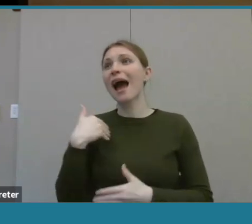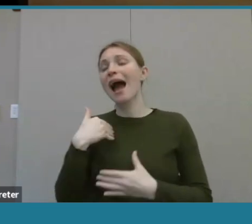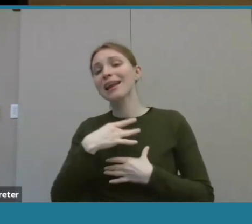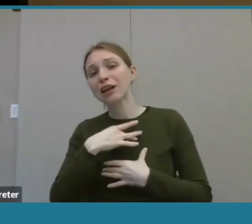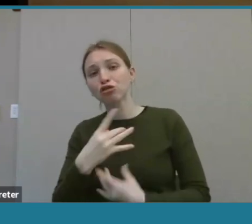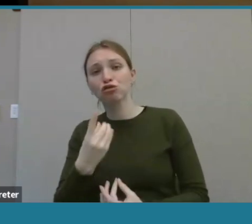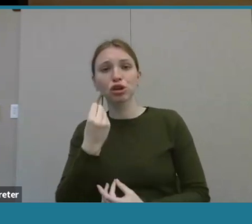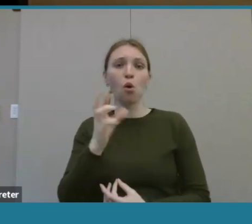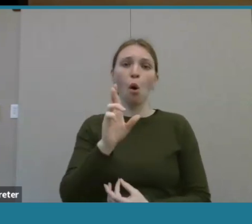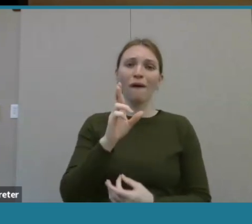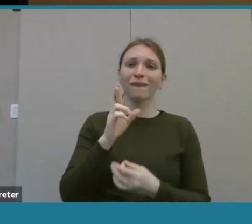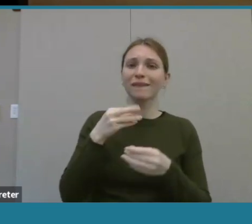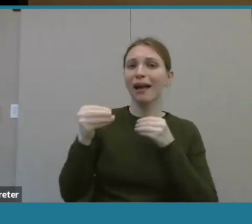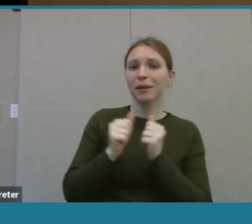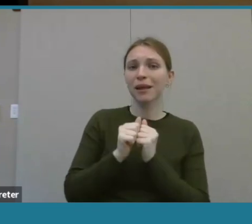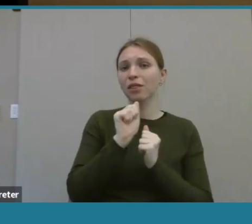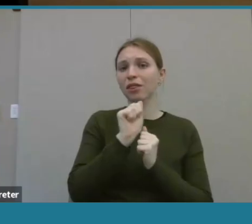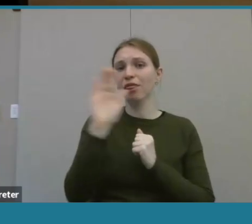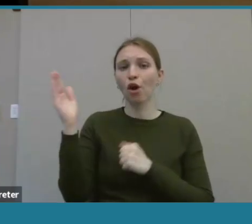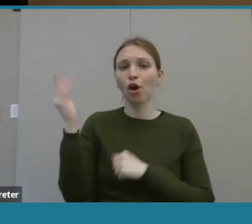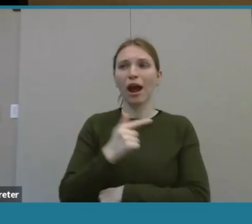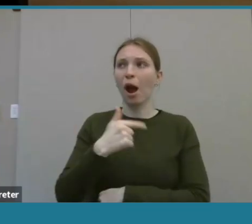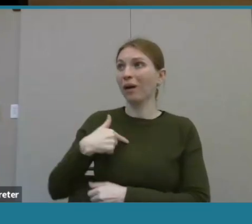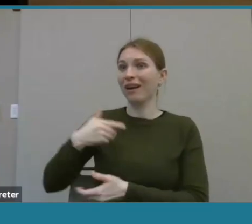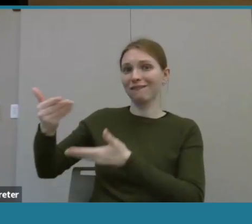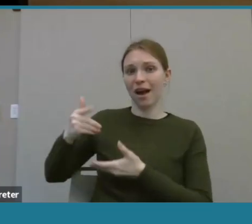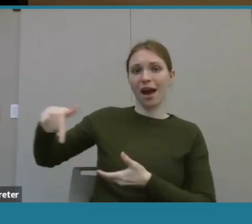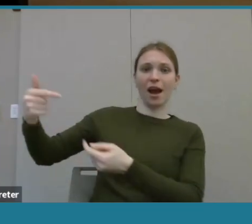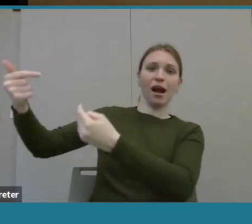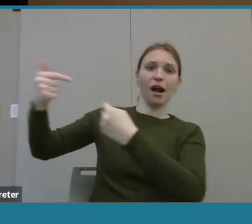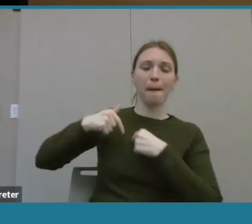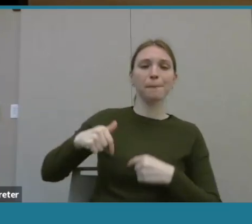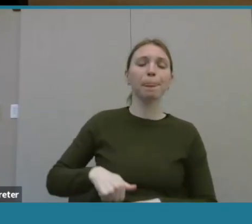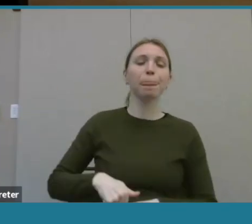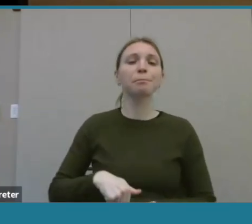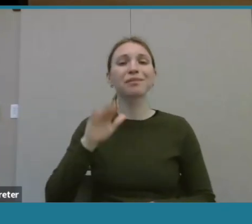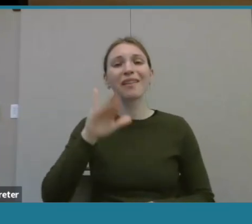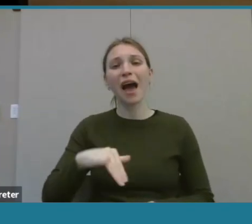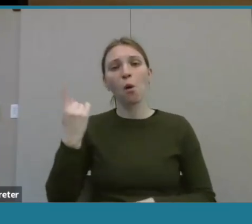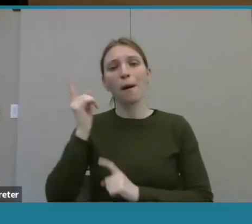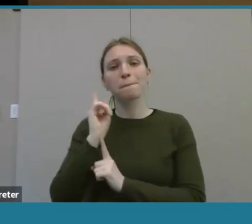And so that was a great opportunity for all of us to learn alongside each other because that was a moment that our evaluators were taking the lead and the